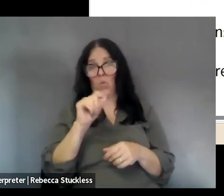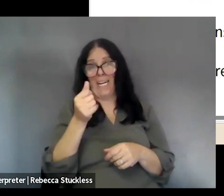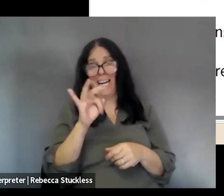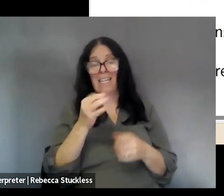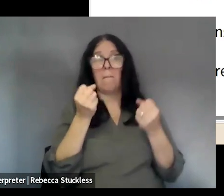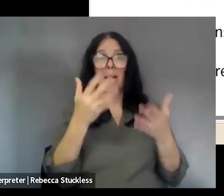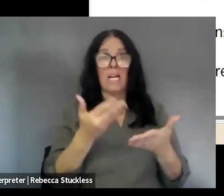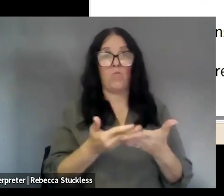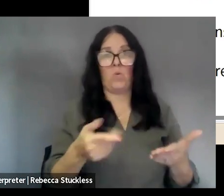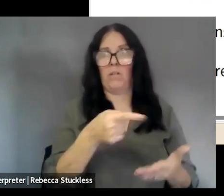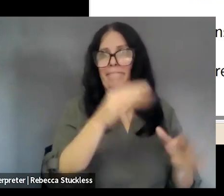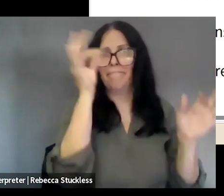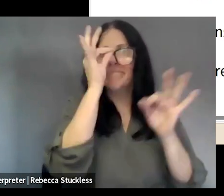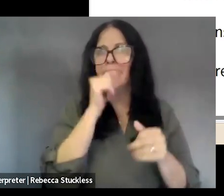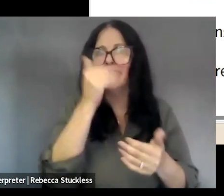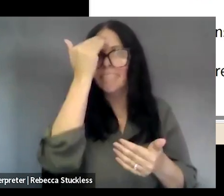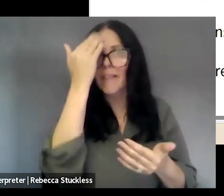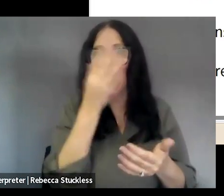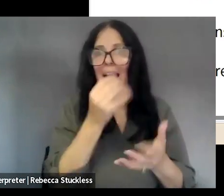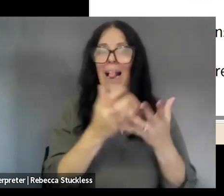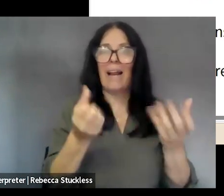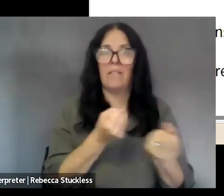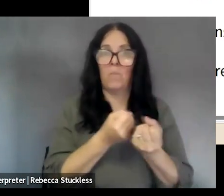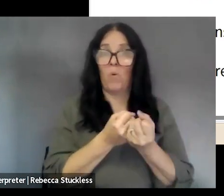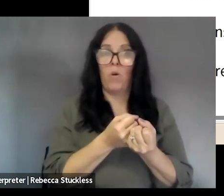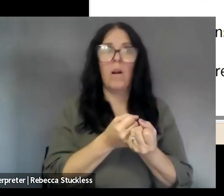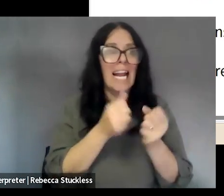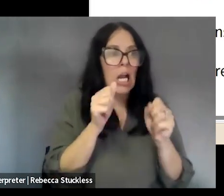he was not aware of, and a lot of support that he could have gotten, and his spouse could have